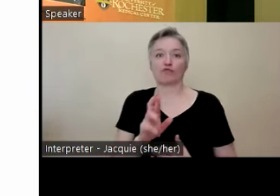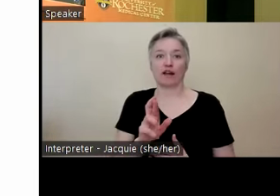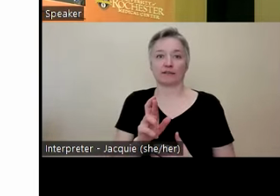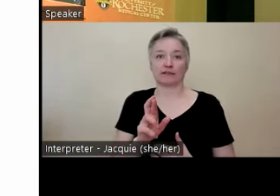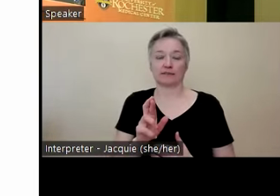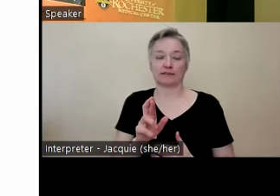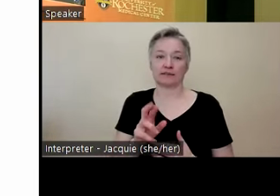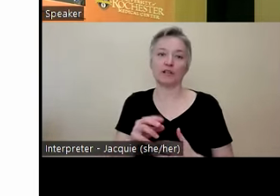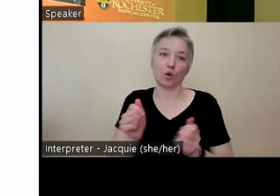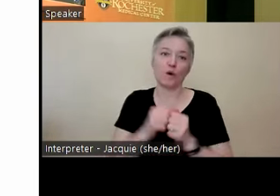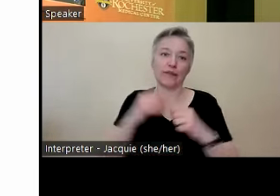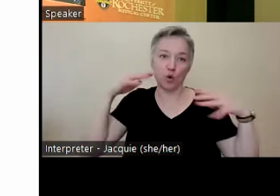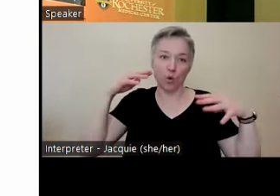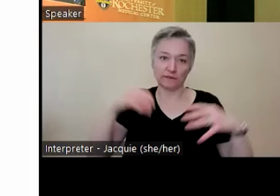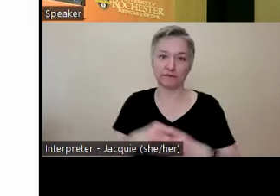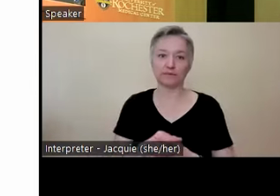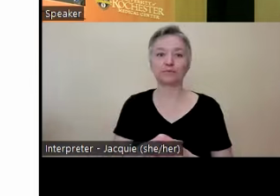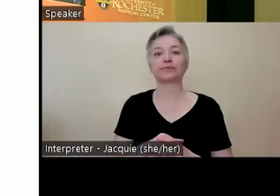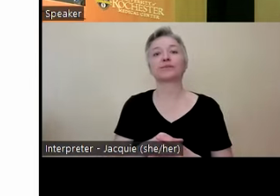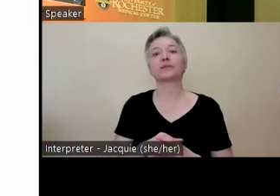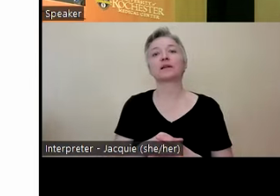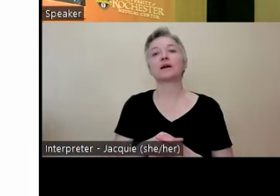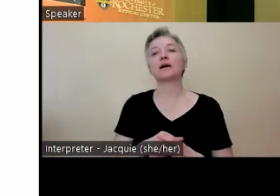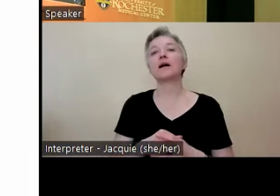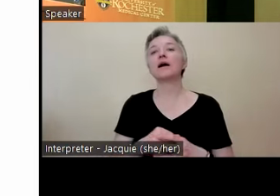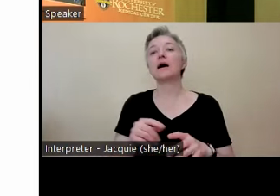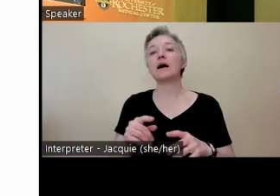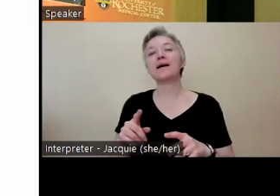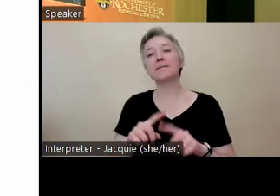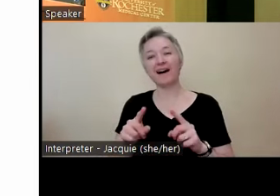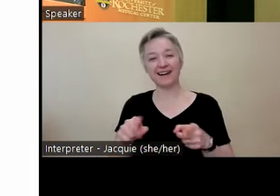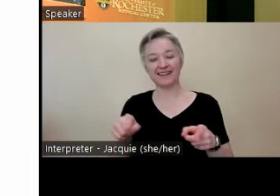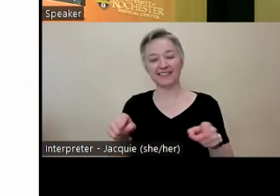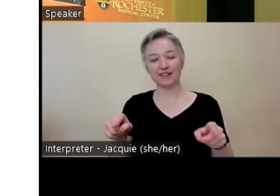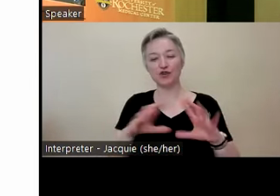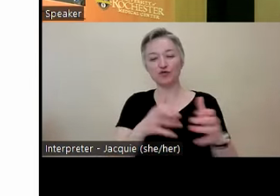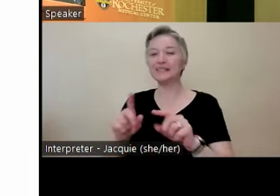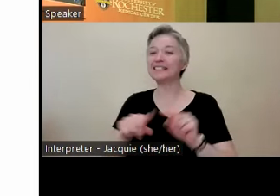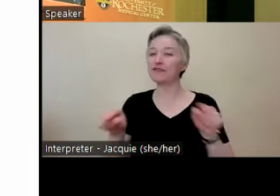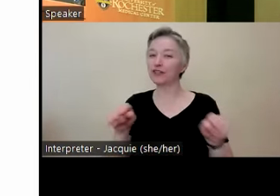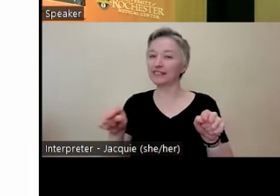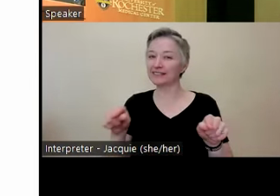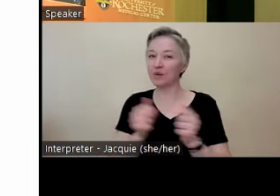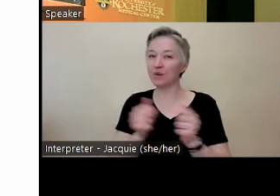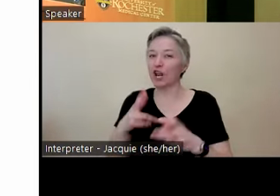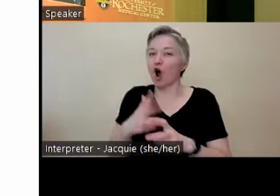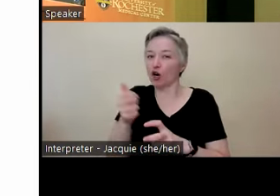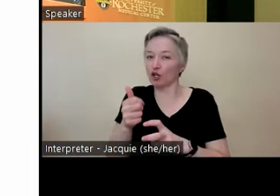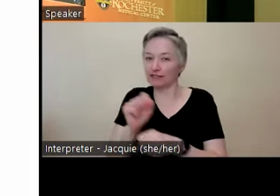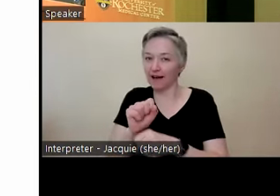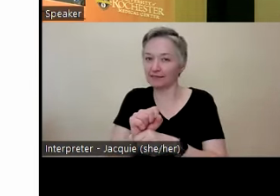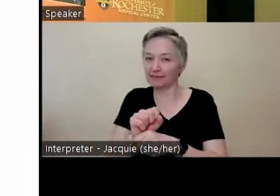and add differential effect of arousal between groups and backward span skin conductance anal